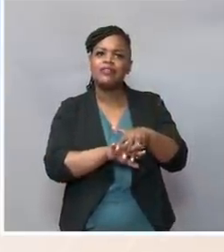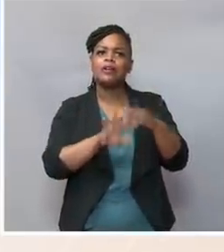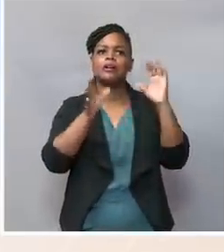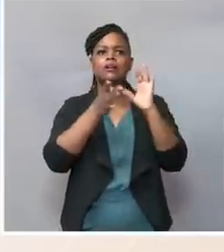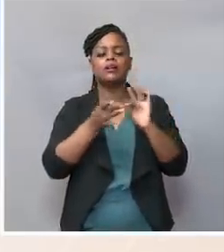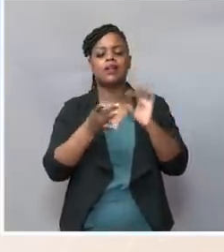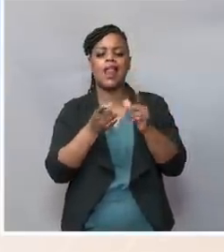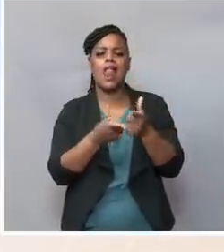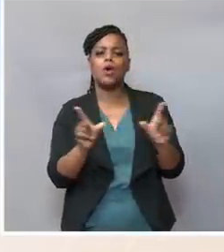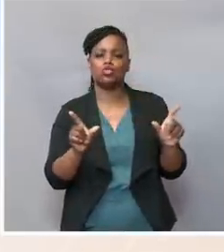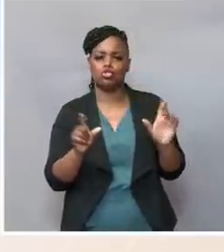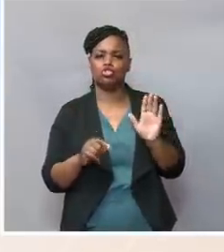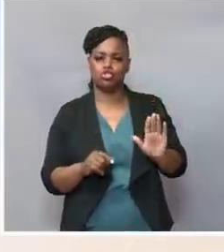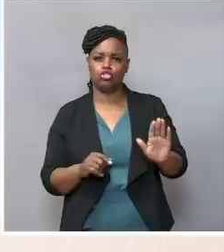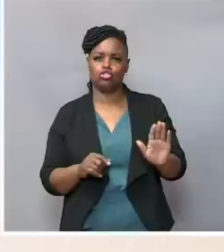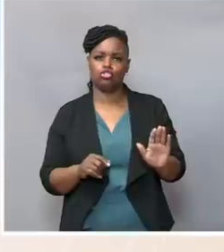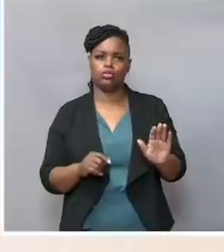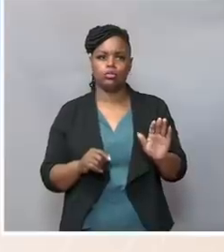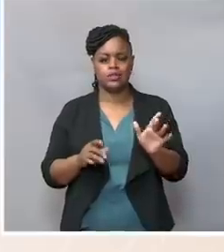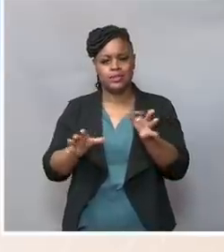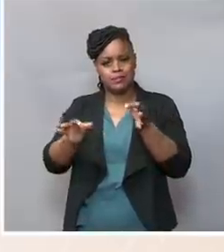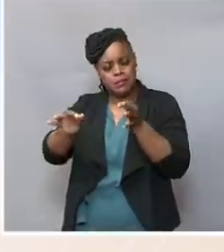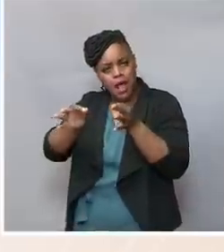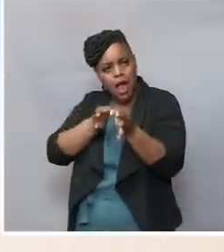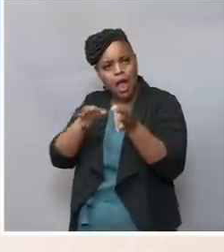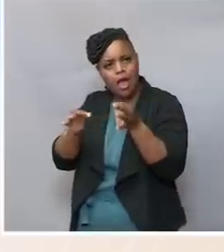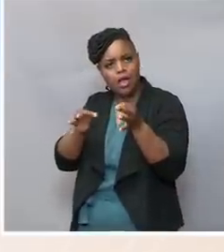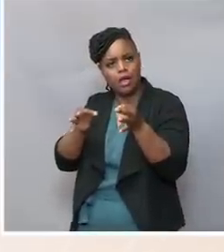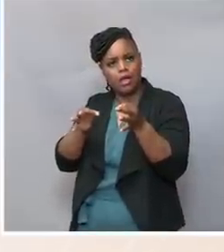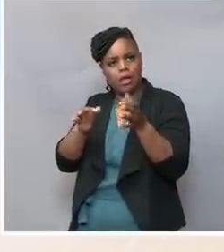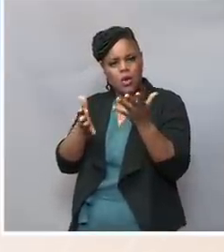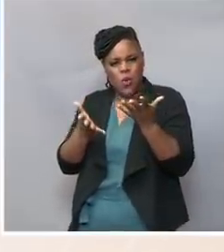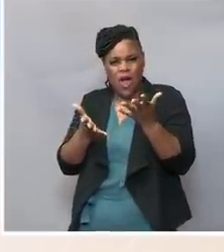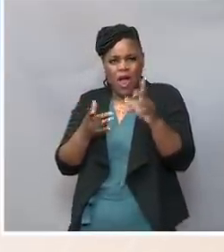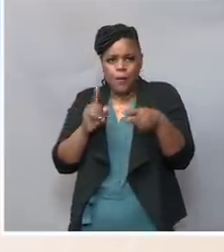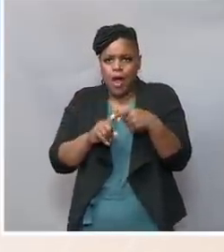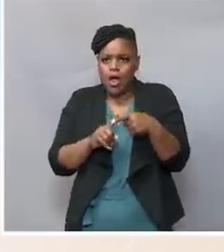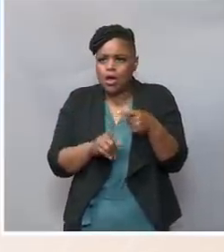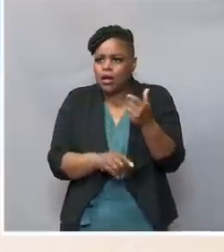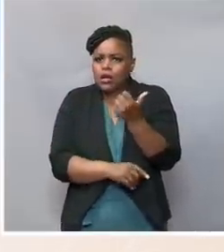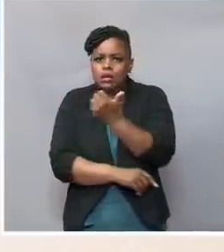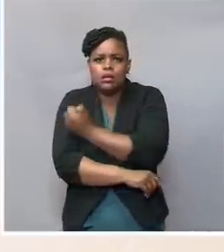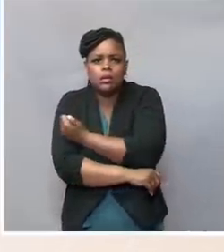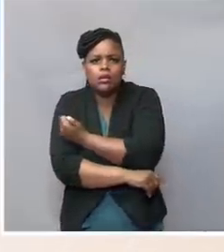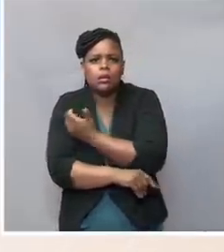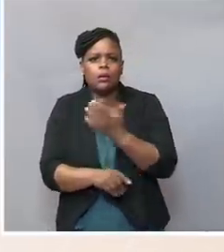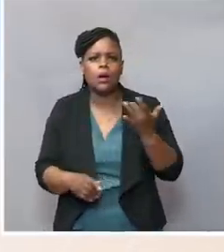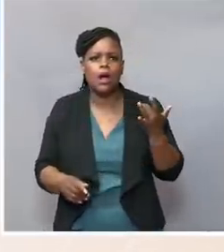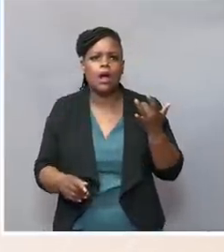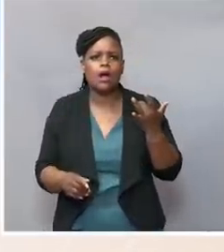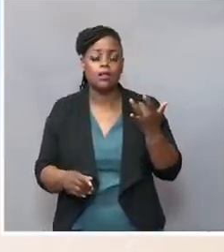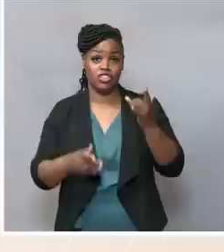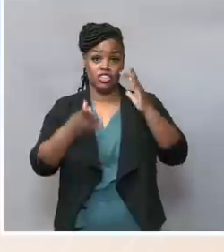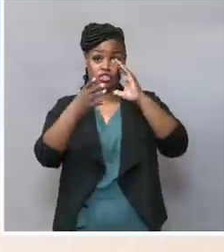Stories matter because it's the stories that stay with us. And that's why I am so excited